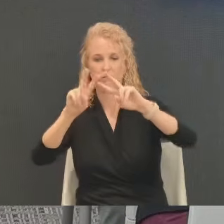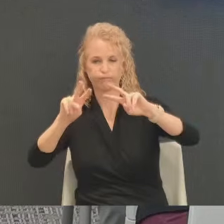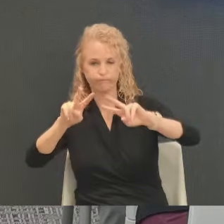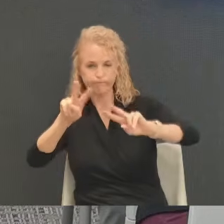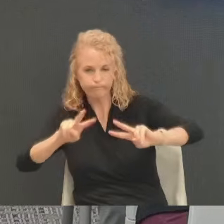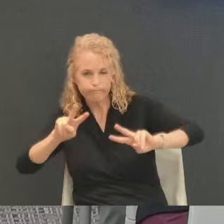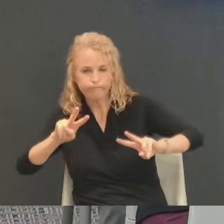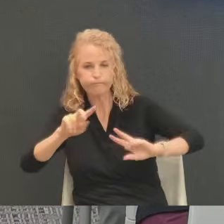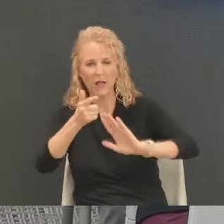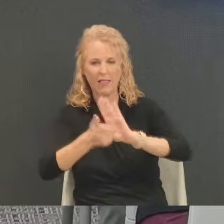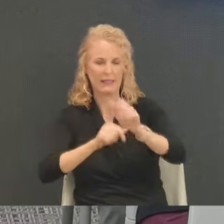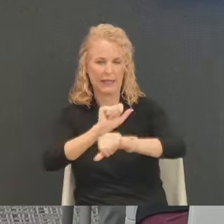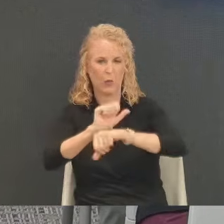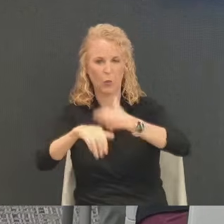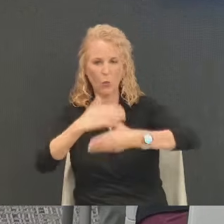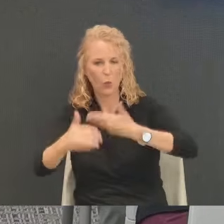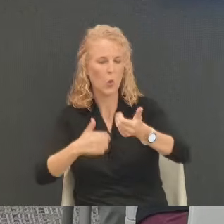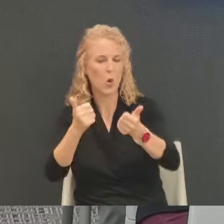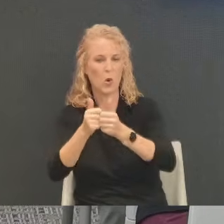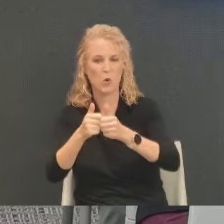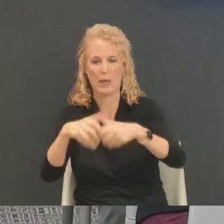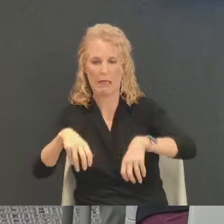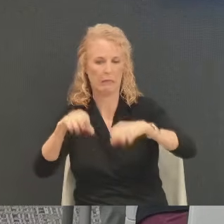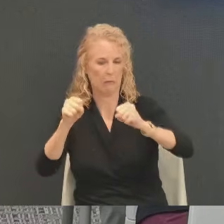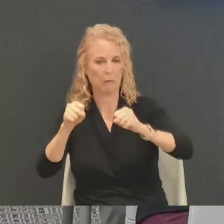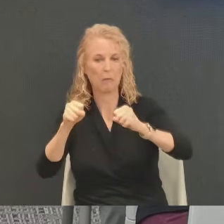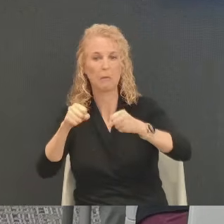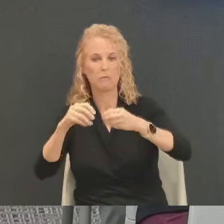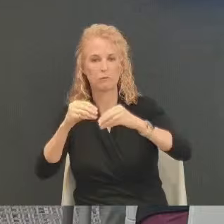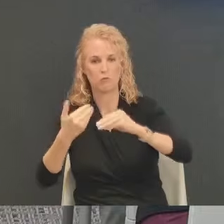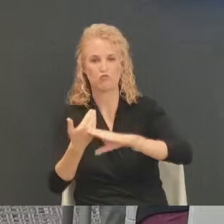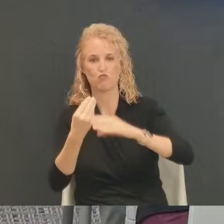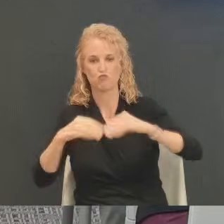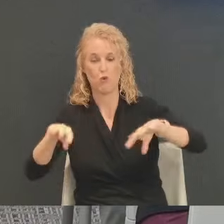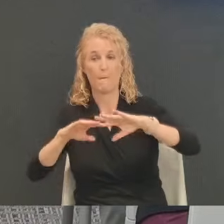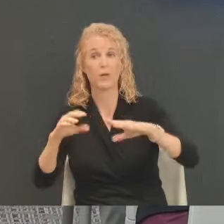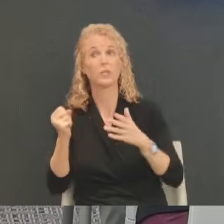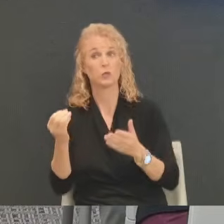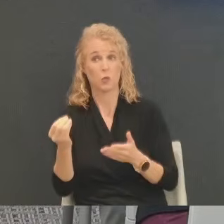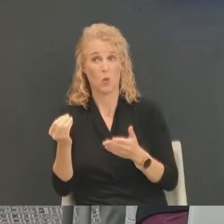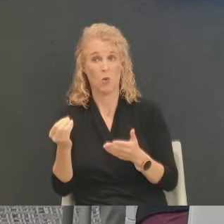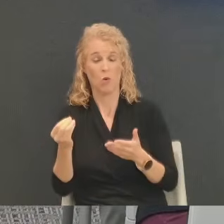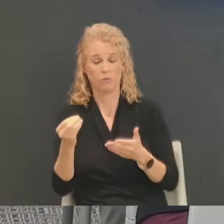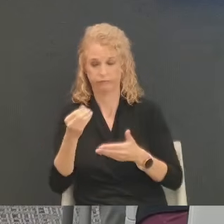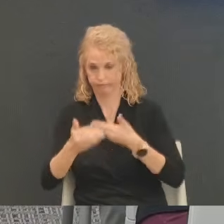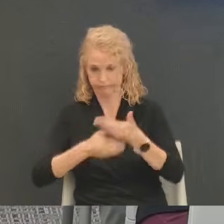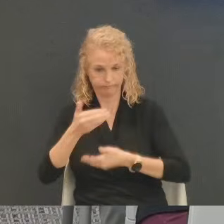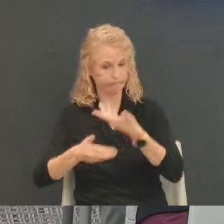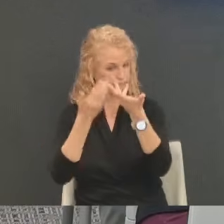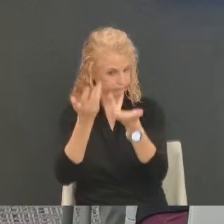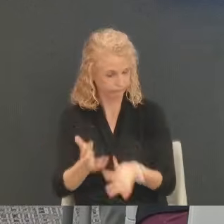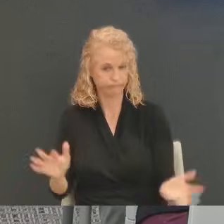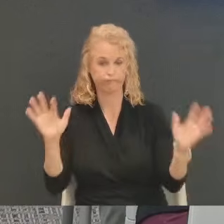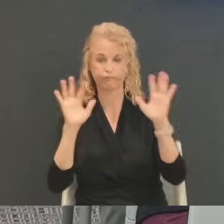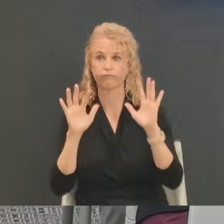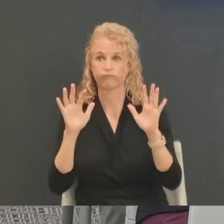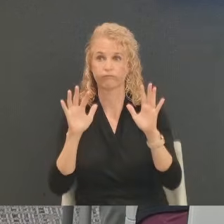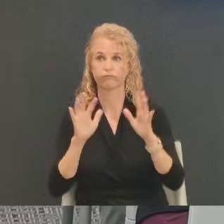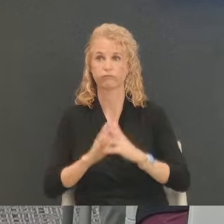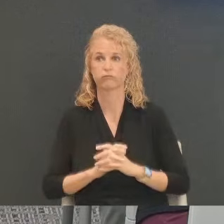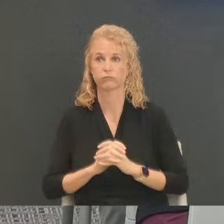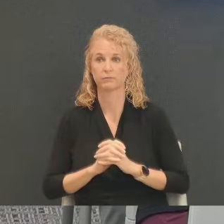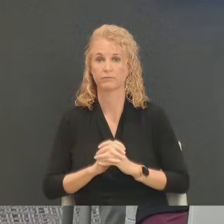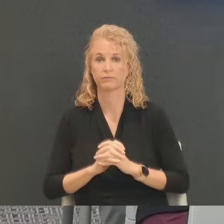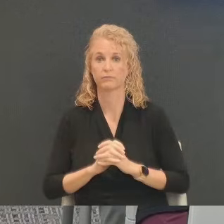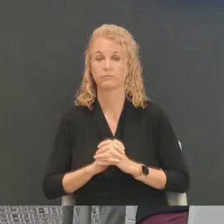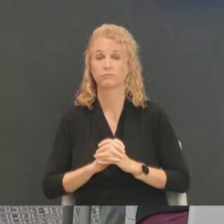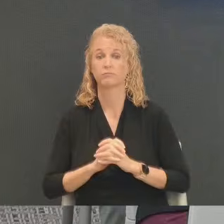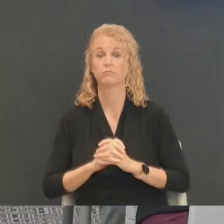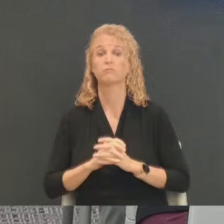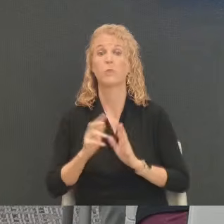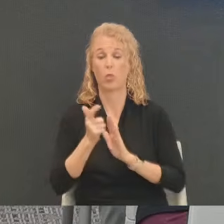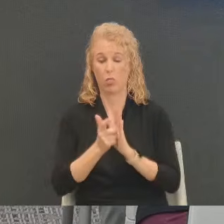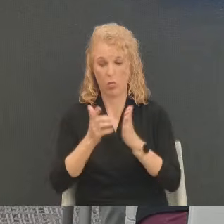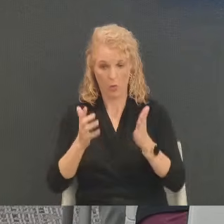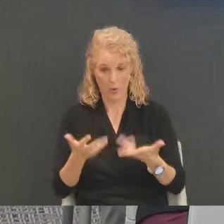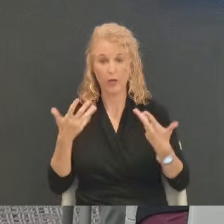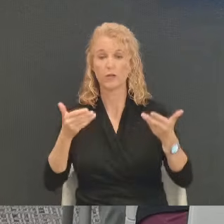work that goes into transferring property. So we did that and we we we obtained an attorney and